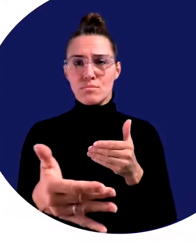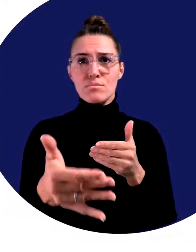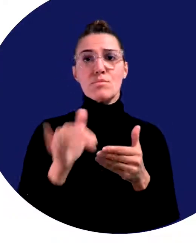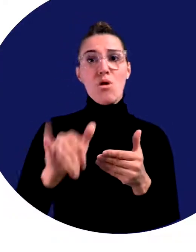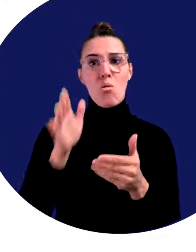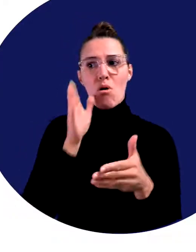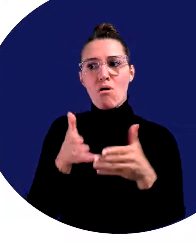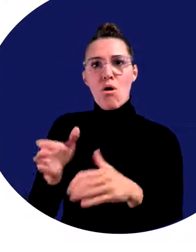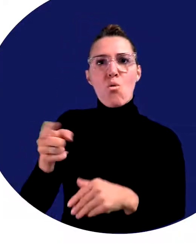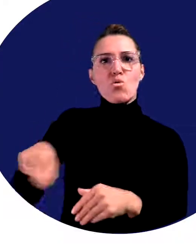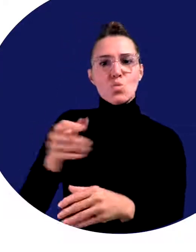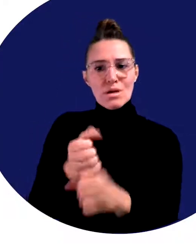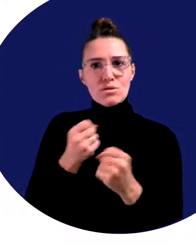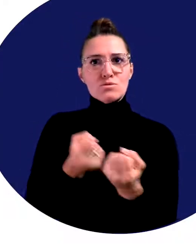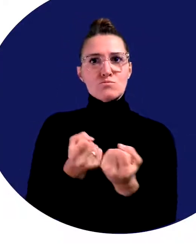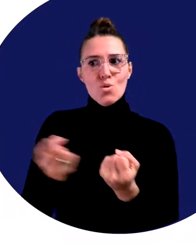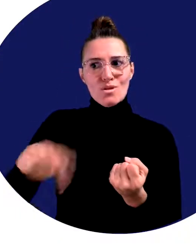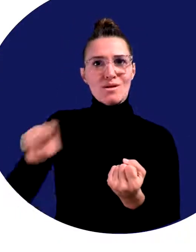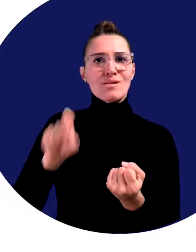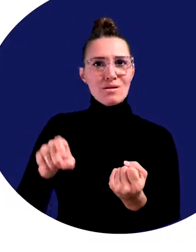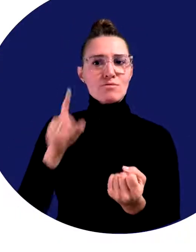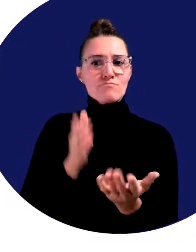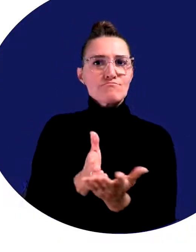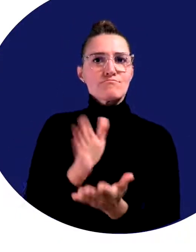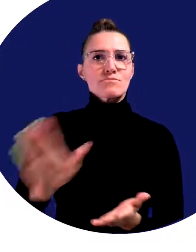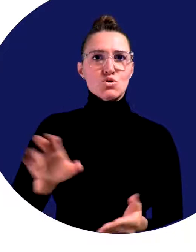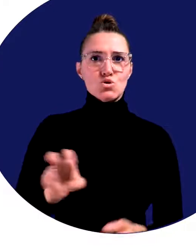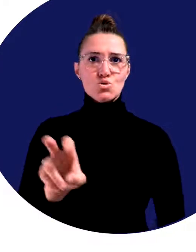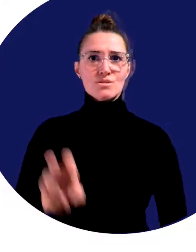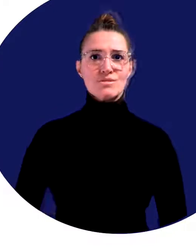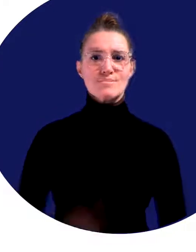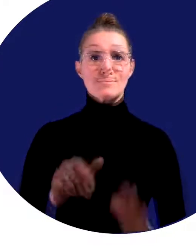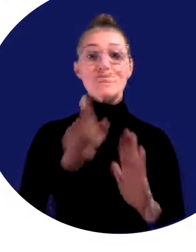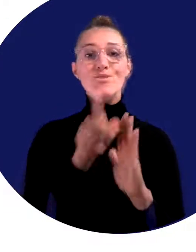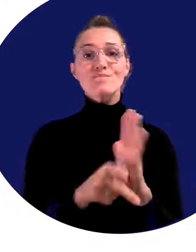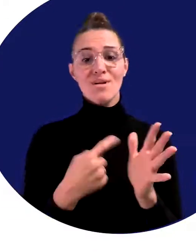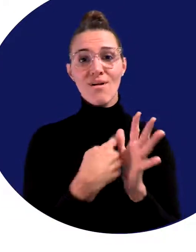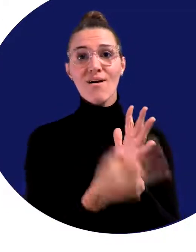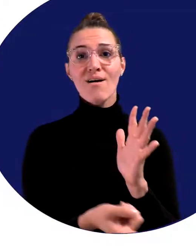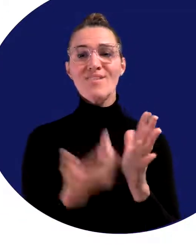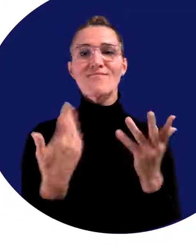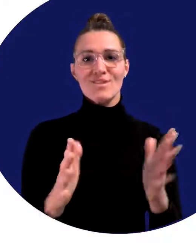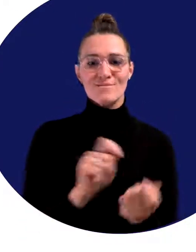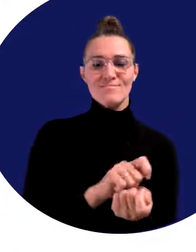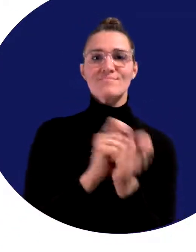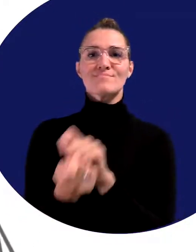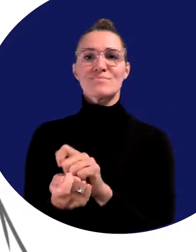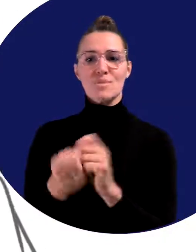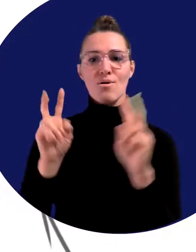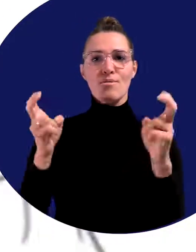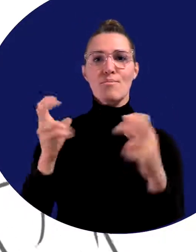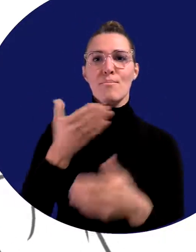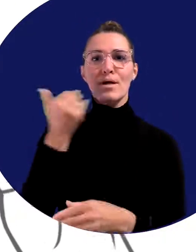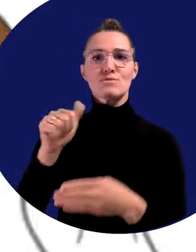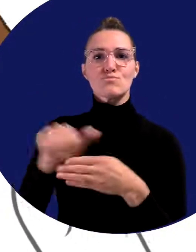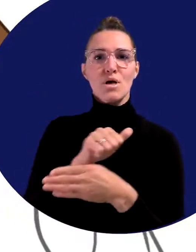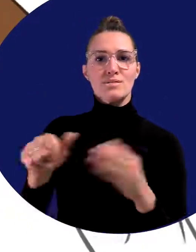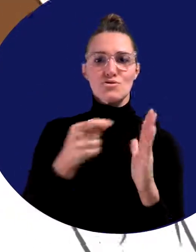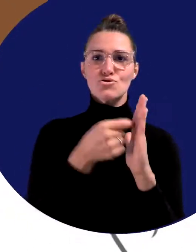This allows youth to access the support they need throughout their journey. We have translated these principles into a Best Practice Checklist.